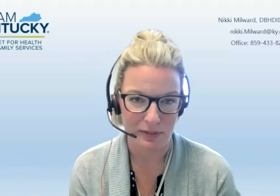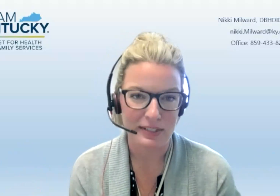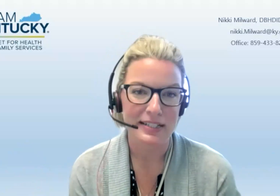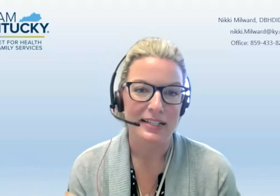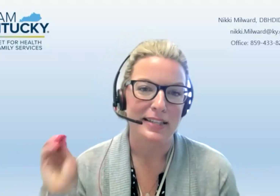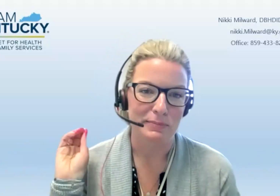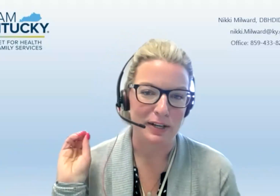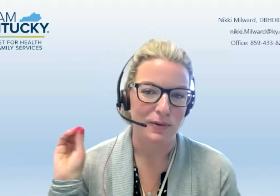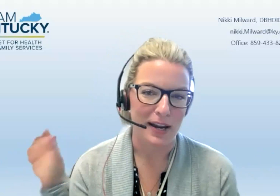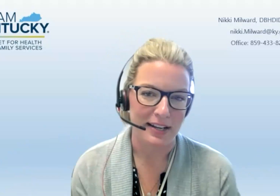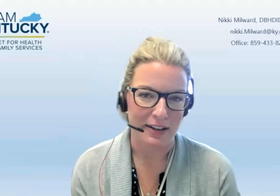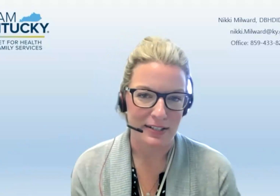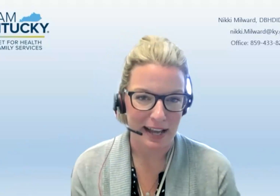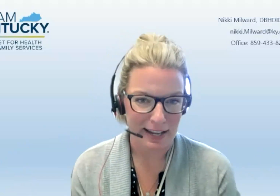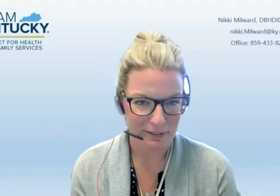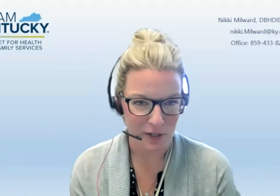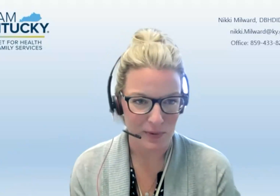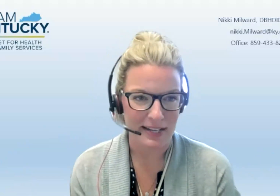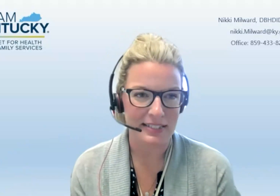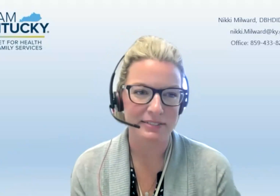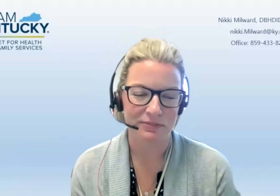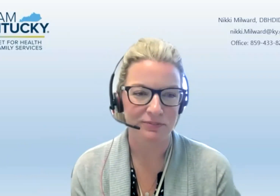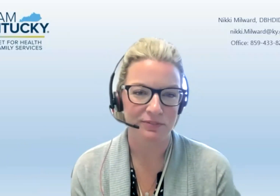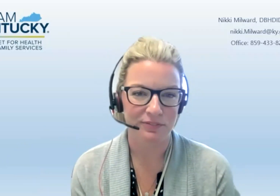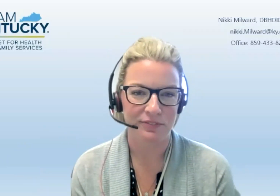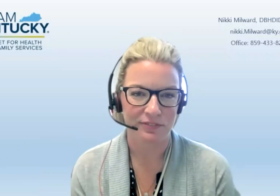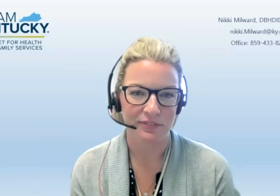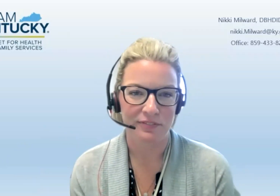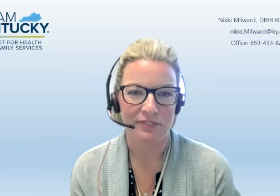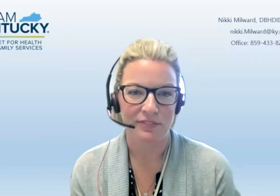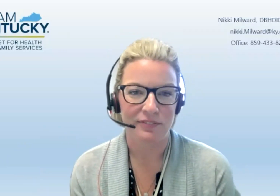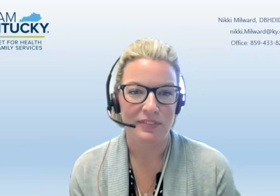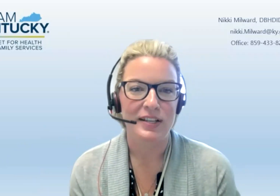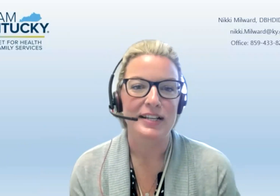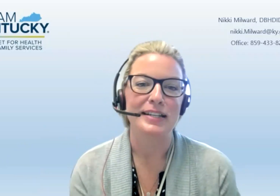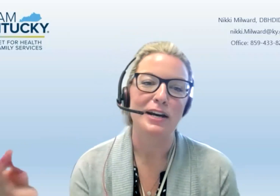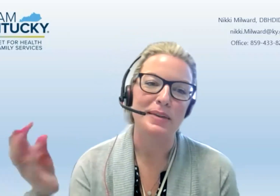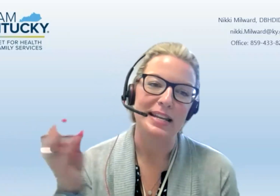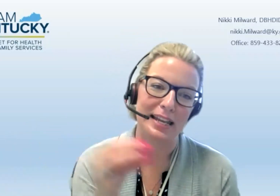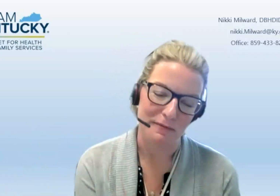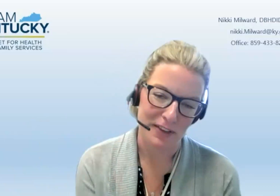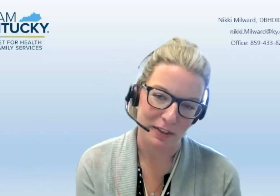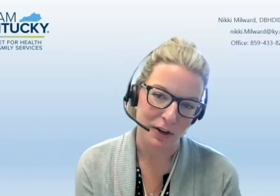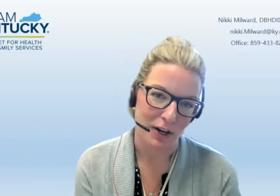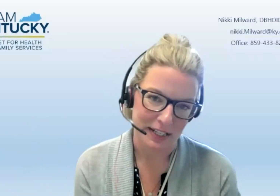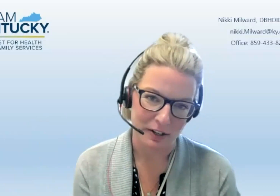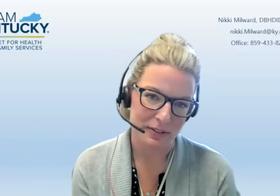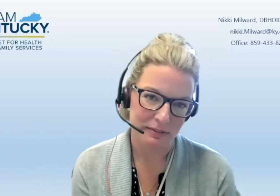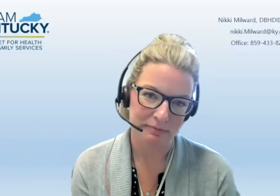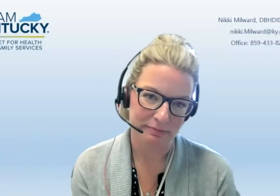WHAT WE'VE SEEN IN TRANSITION IN THE LAST SEVERAL YEARS TO LAB CREATED SYNTHETIC FENTANYL THAT'S BEEN CREATED OUTSIDE